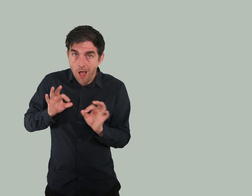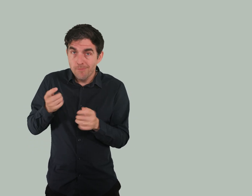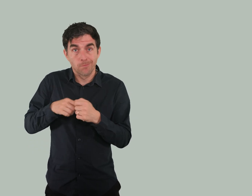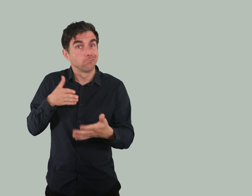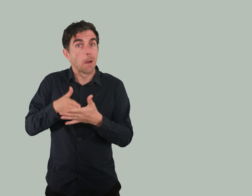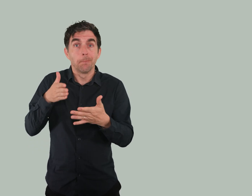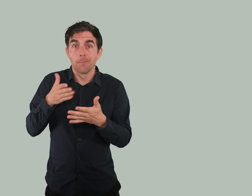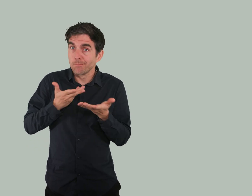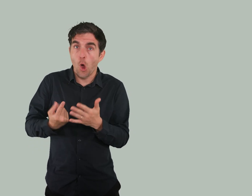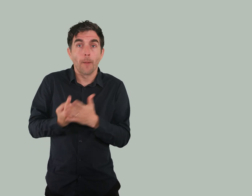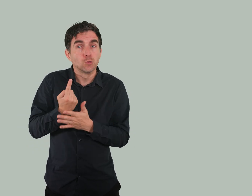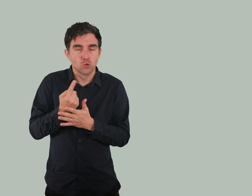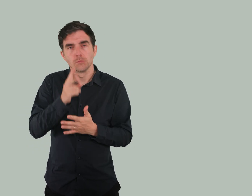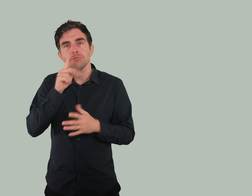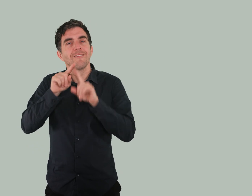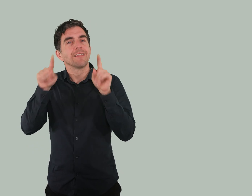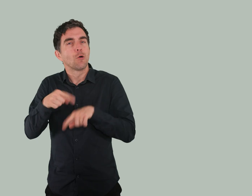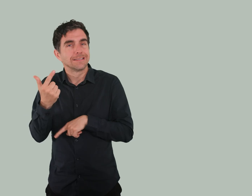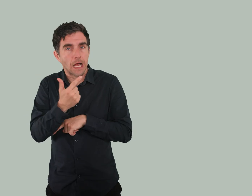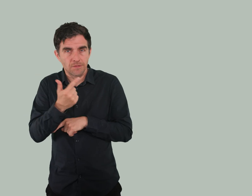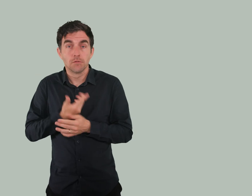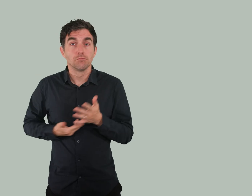to young people’s employment opportunities (Figure 17)